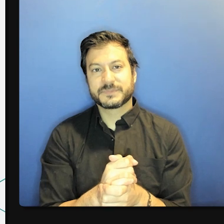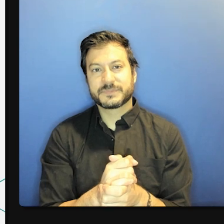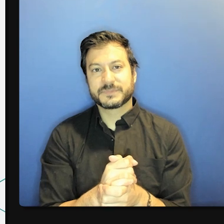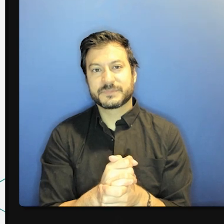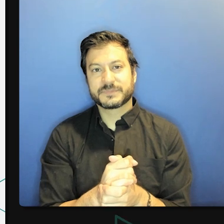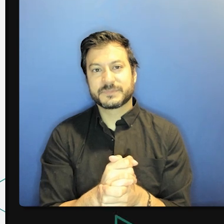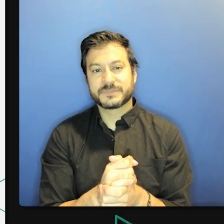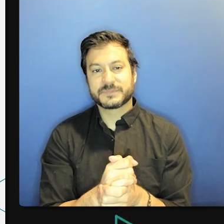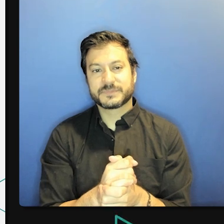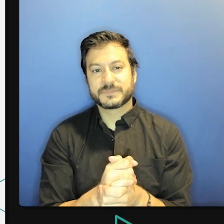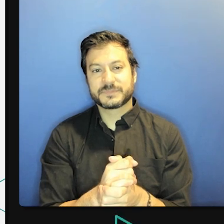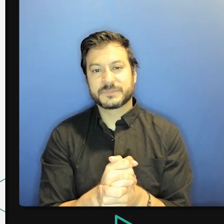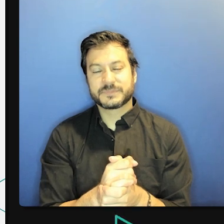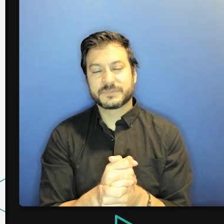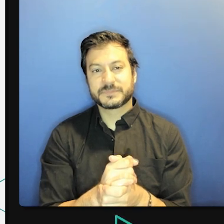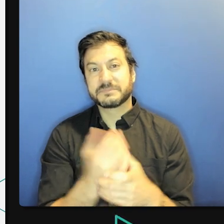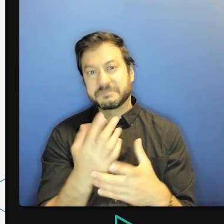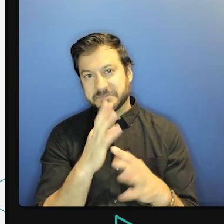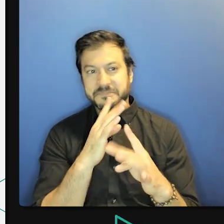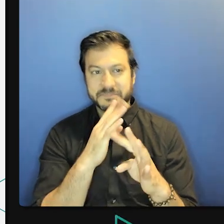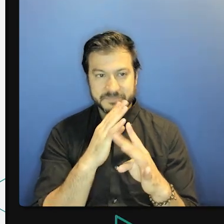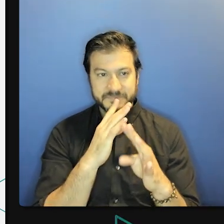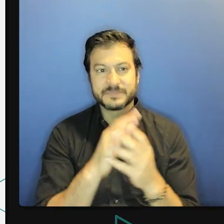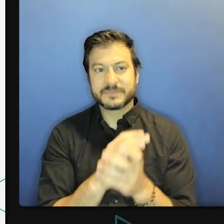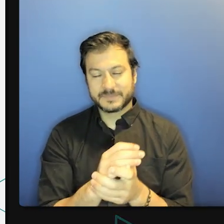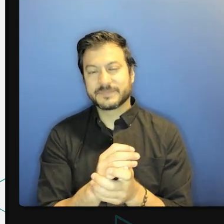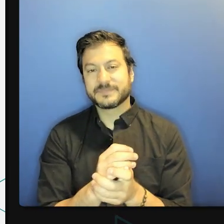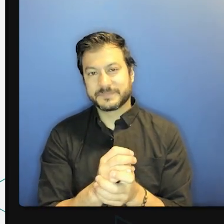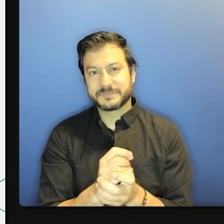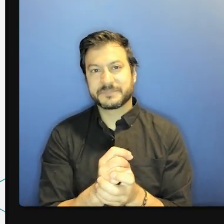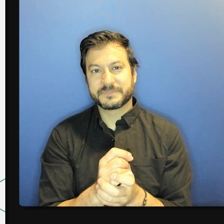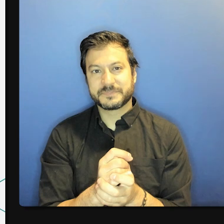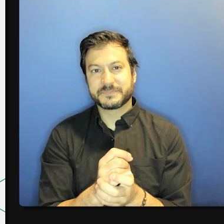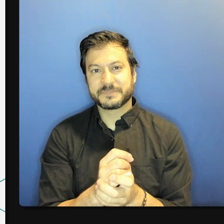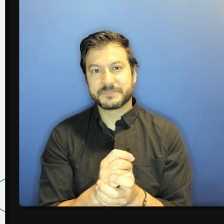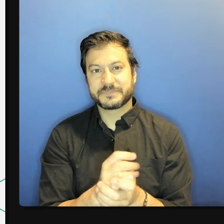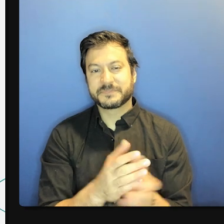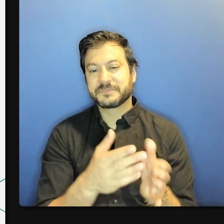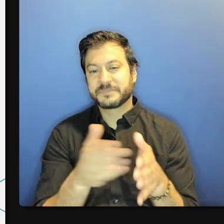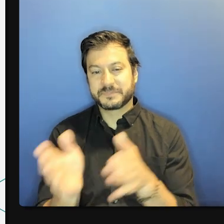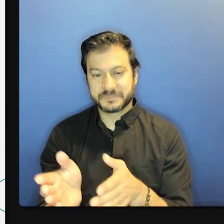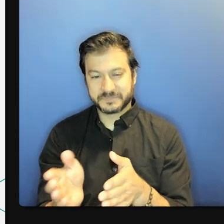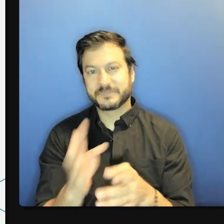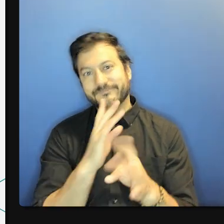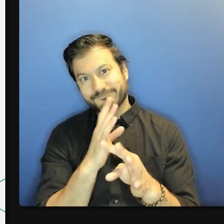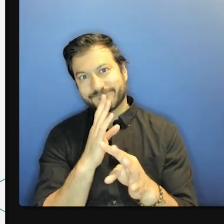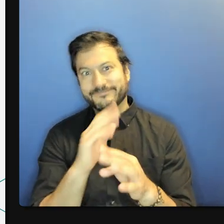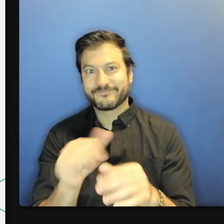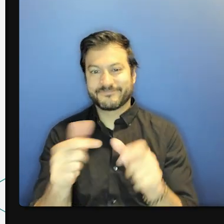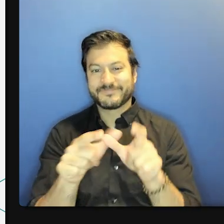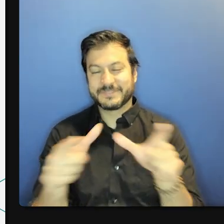[SPEAKING FRENCH] And Portuguese. [MALE VOICE 6 SPEAKING PORTUGUESE]